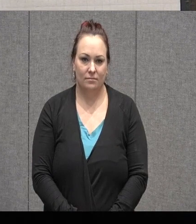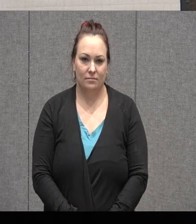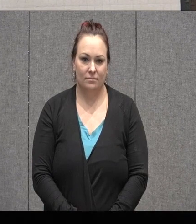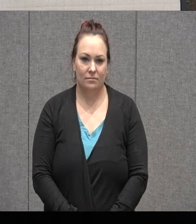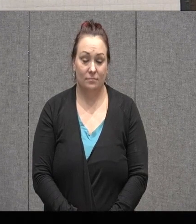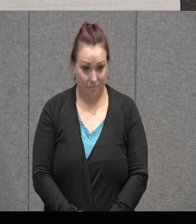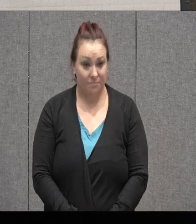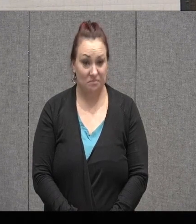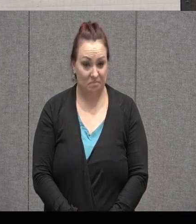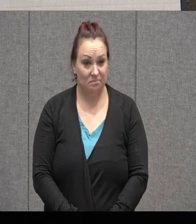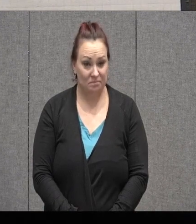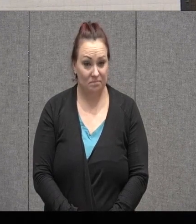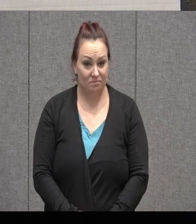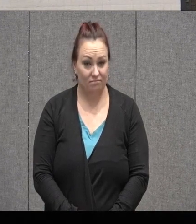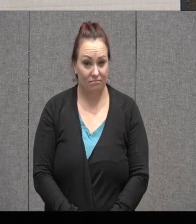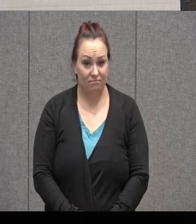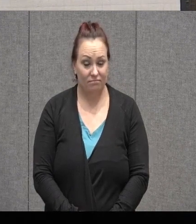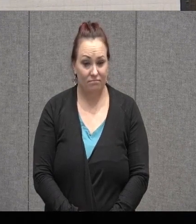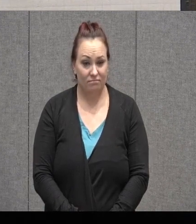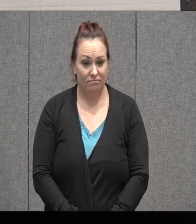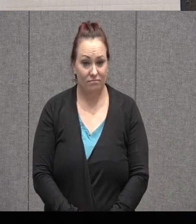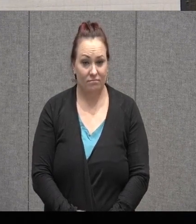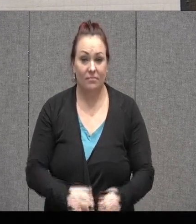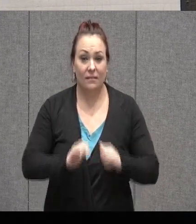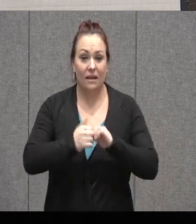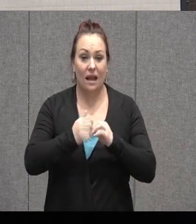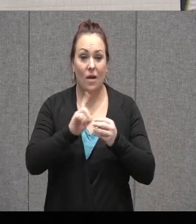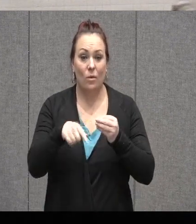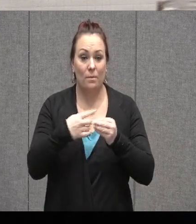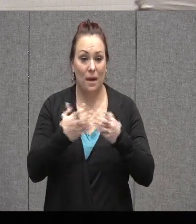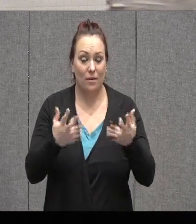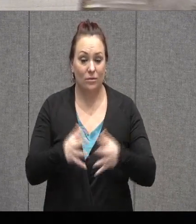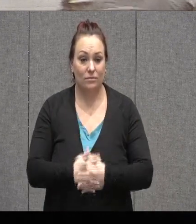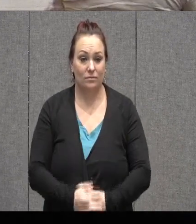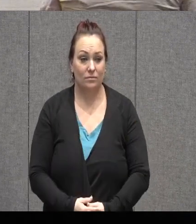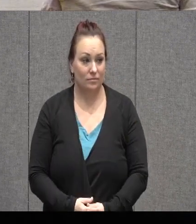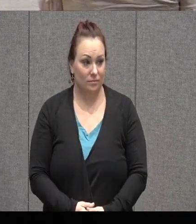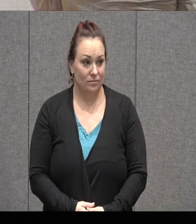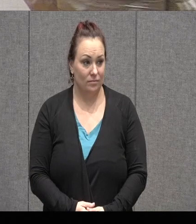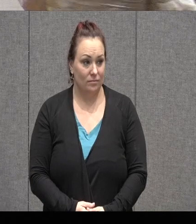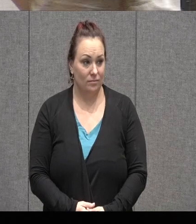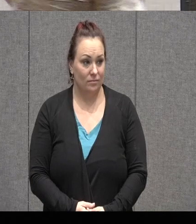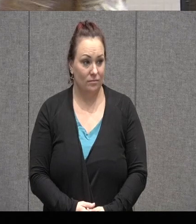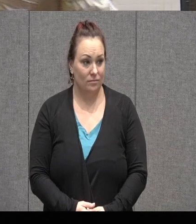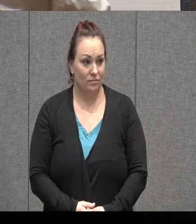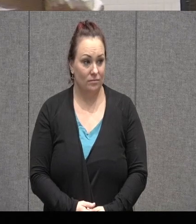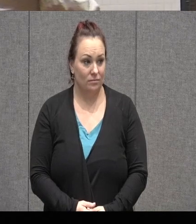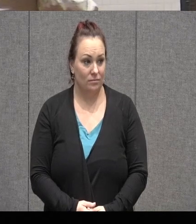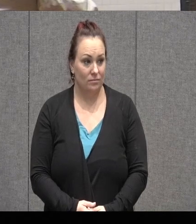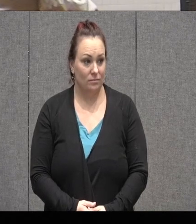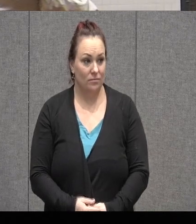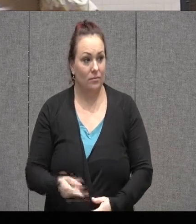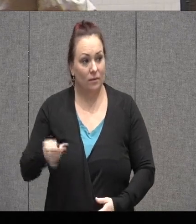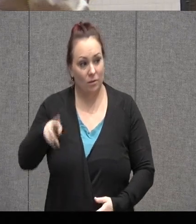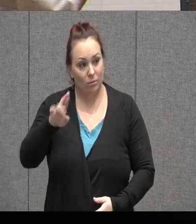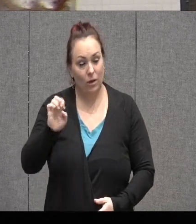Okay. Okay! How 'bout, we did pre, we did un, re.